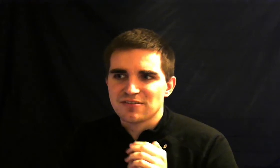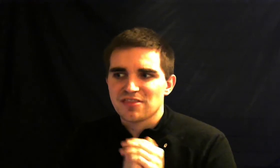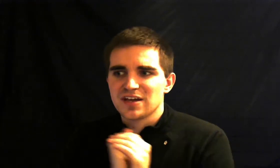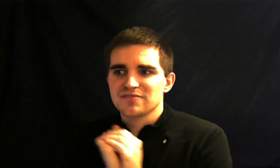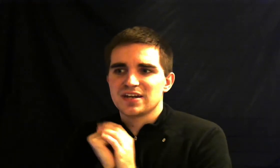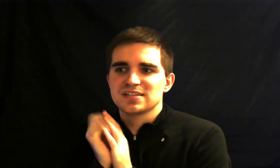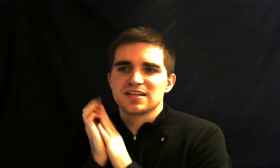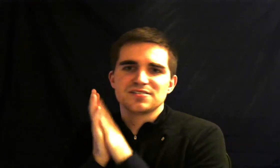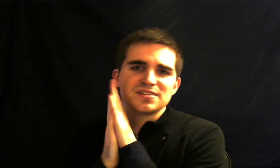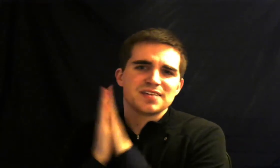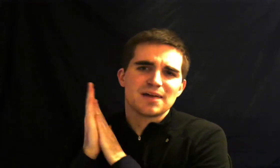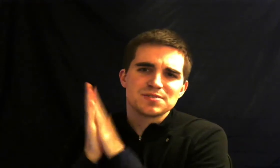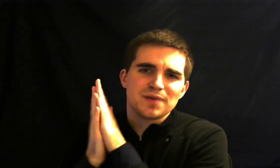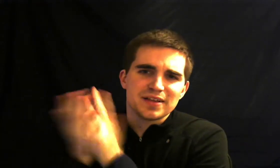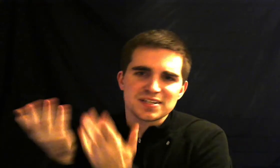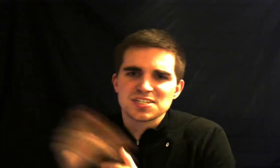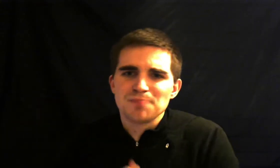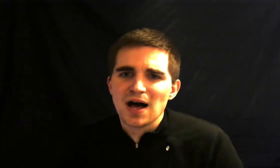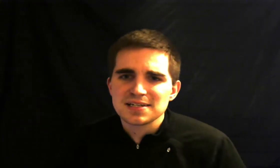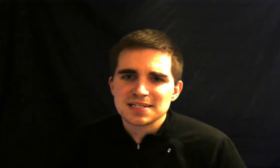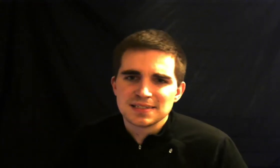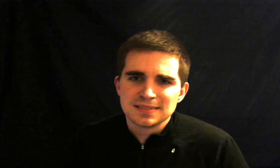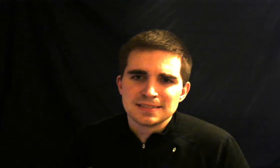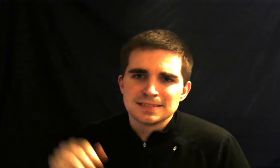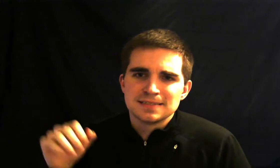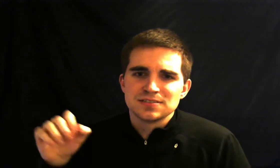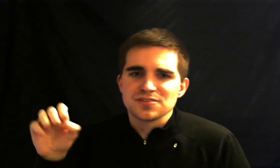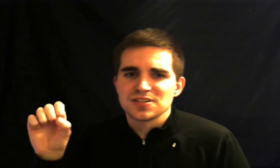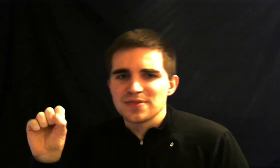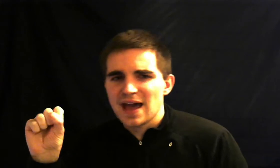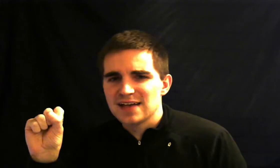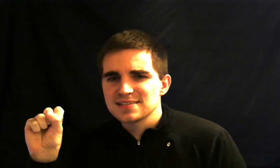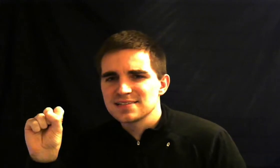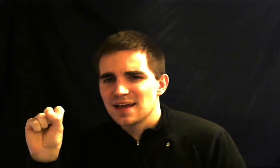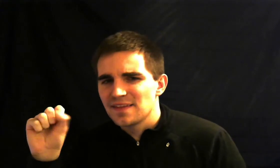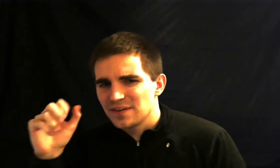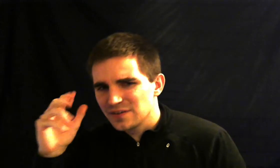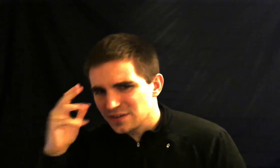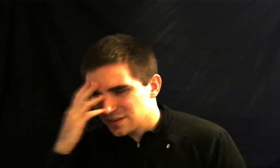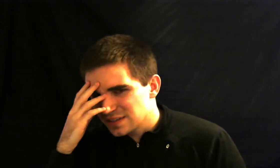to think of the next letter so let's say I'm spelling spot so start with s then